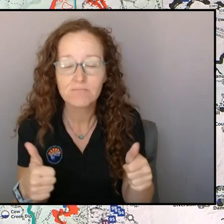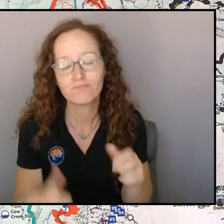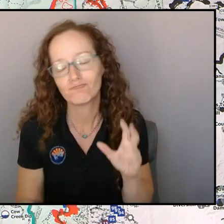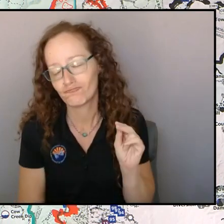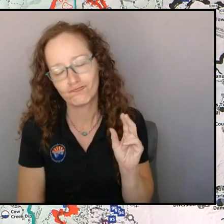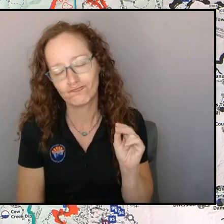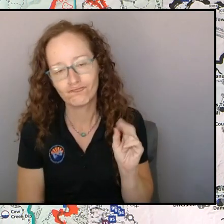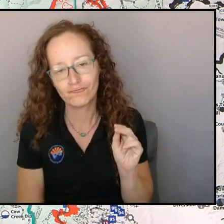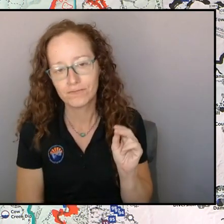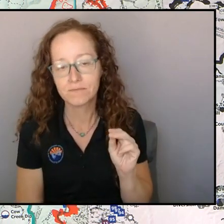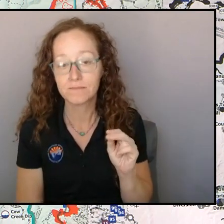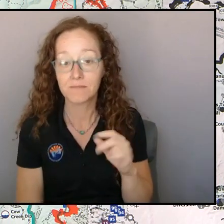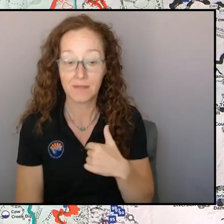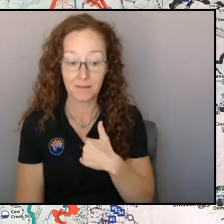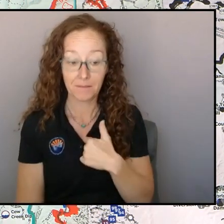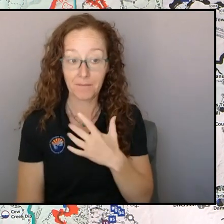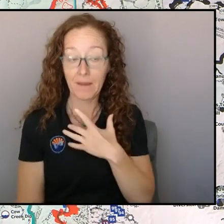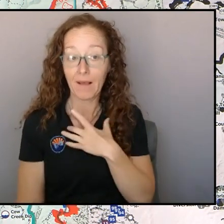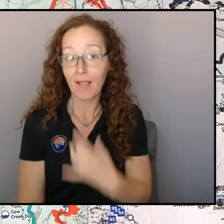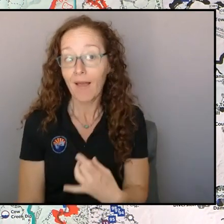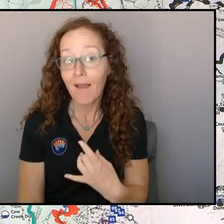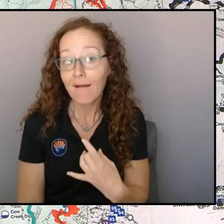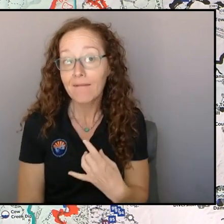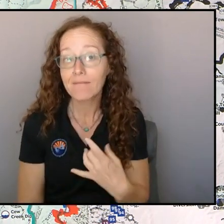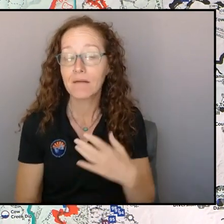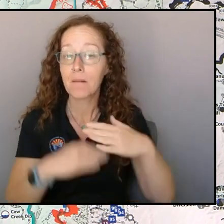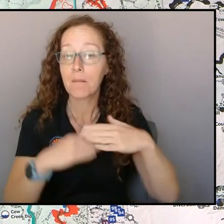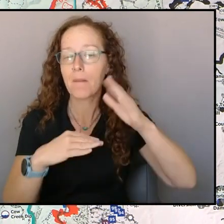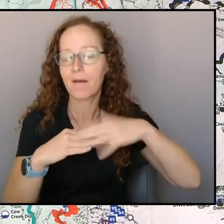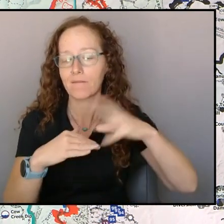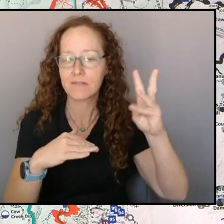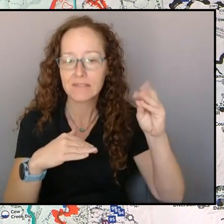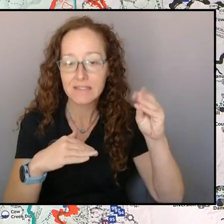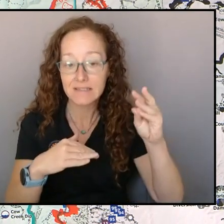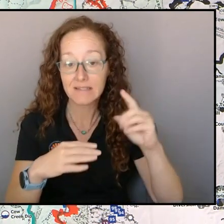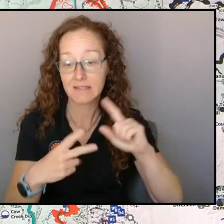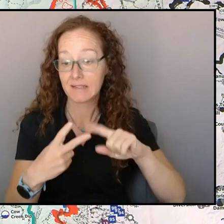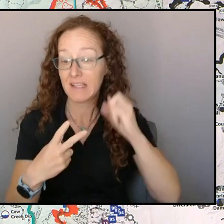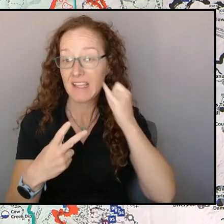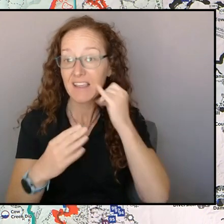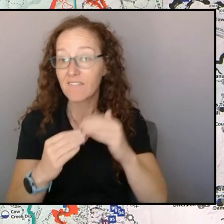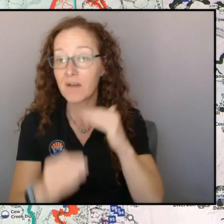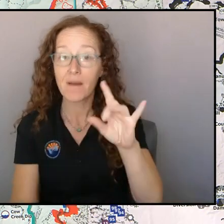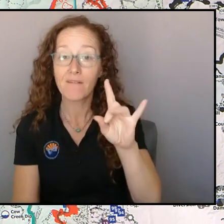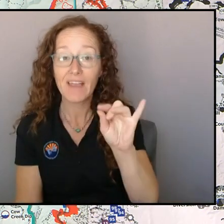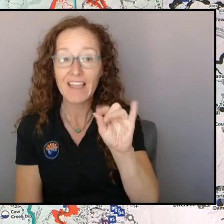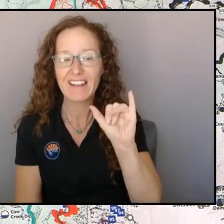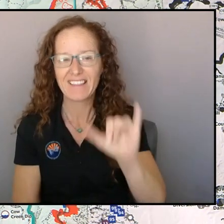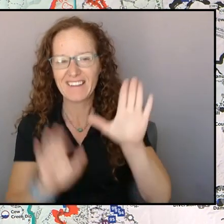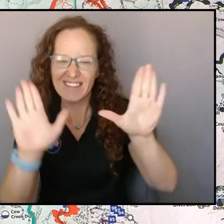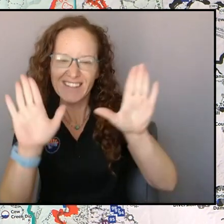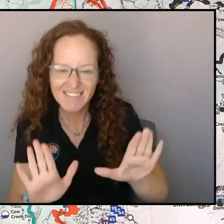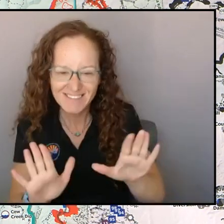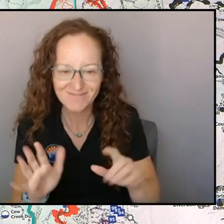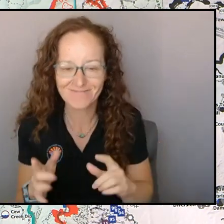than 60%. I would love to see greater than 80%. That would get into 'Excellent' but regardless of that, compared to